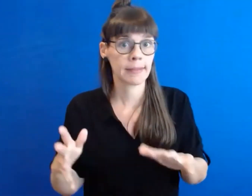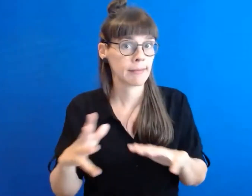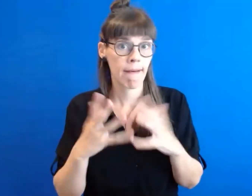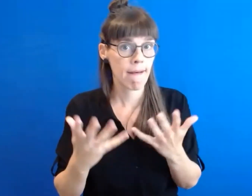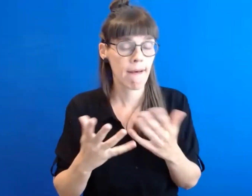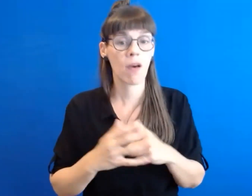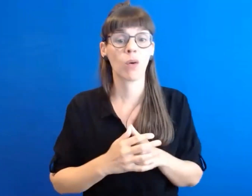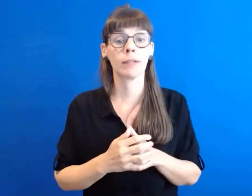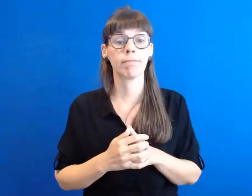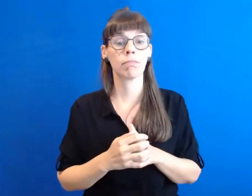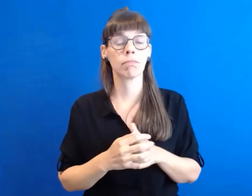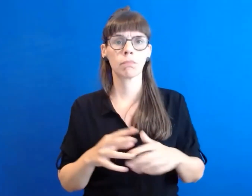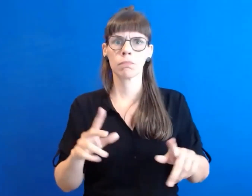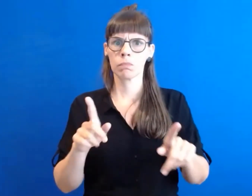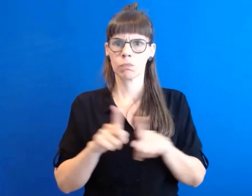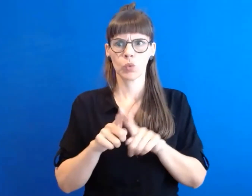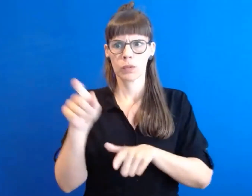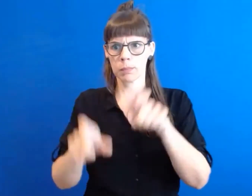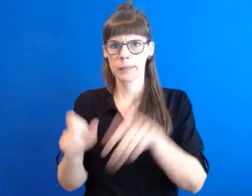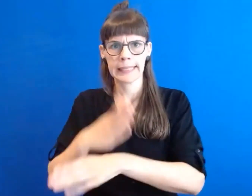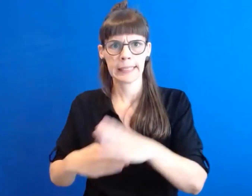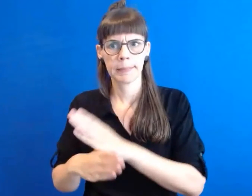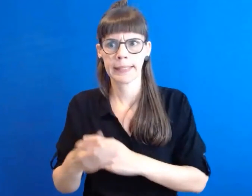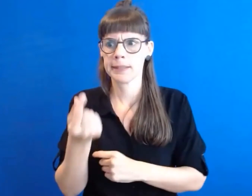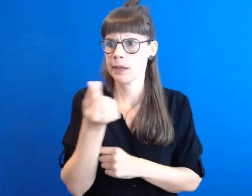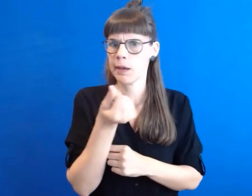to COVID-19, access to social services (Audio breaking up)